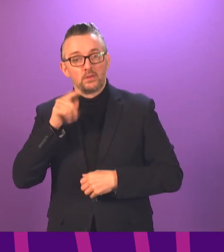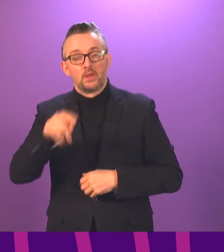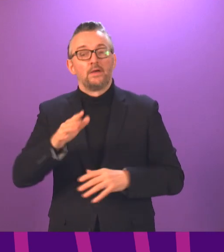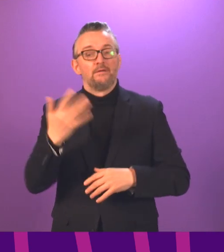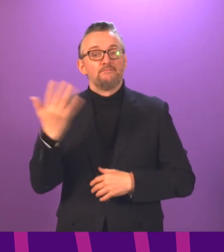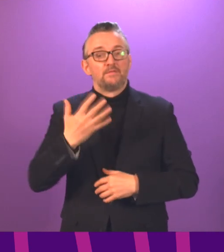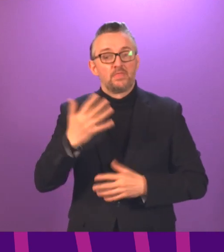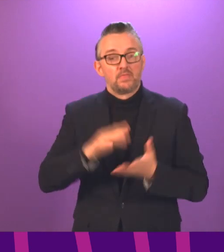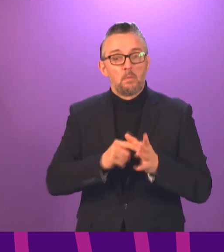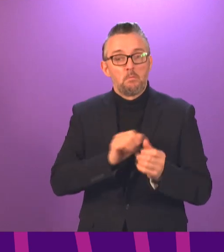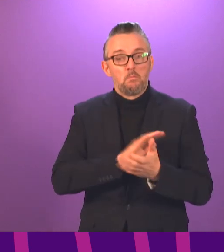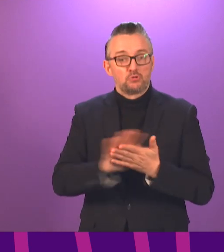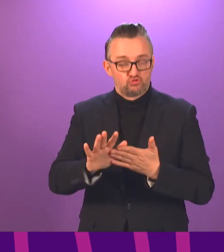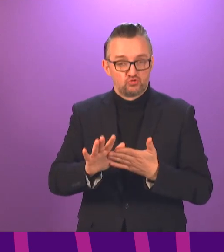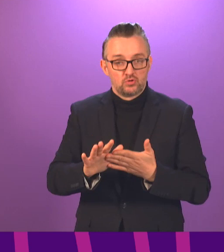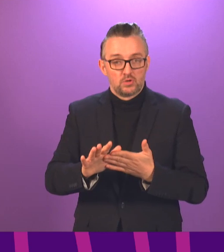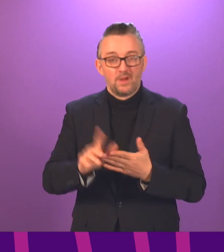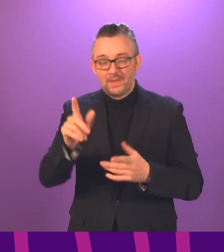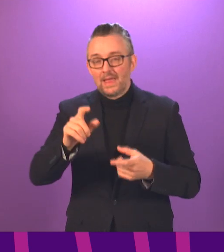subject to the restrictions on social gatherings